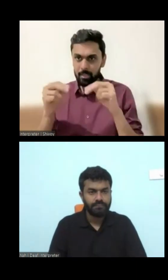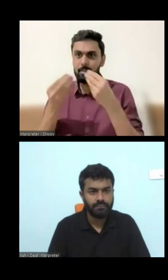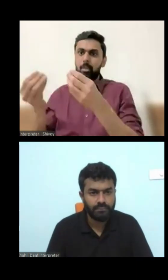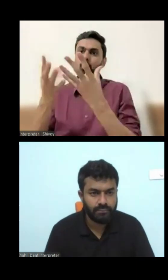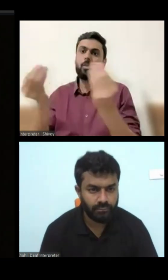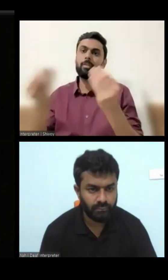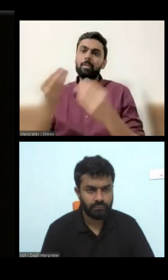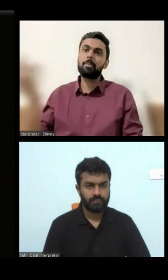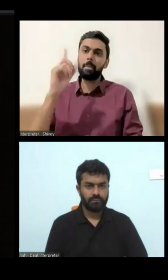Great.